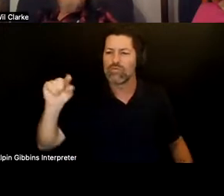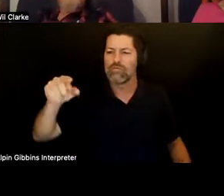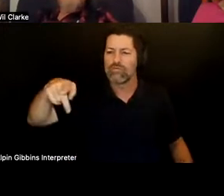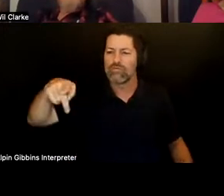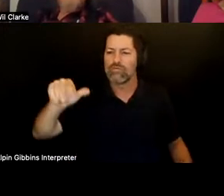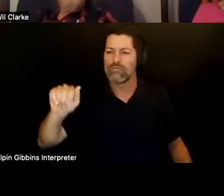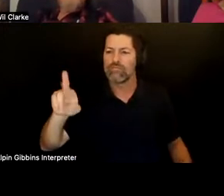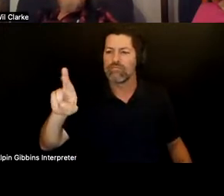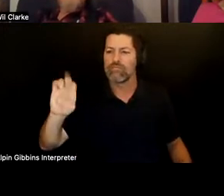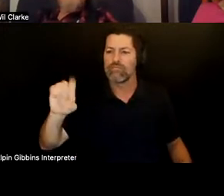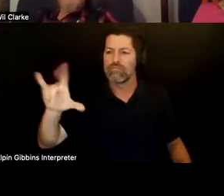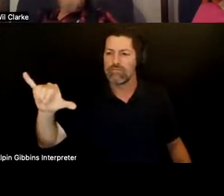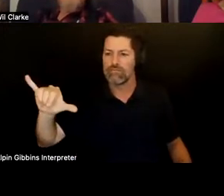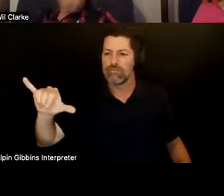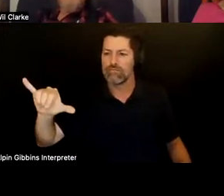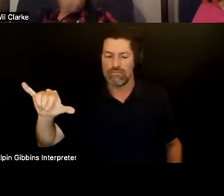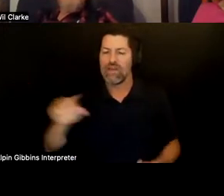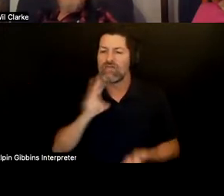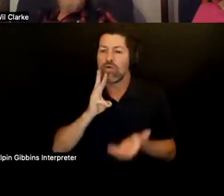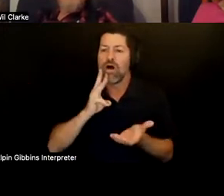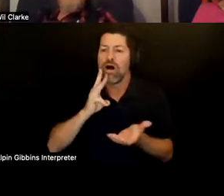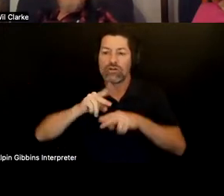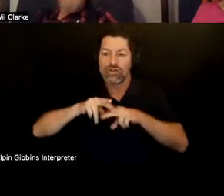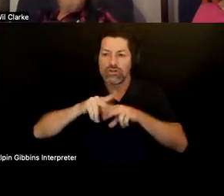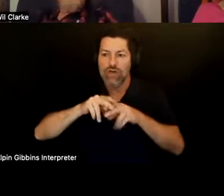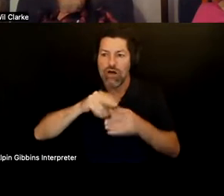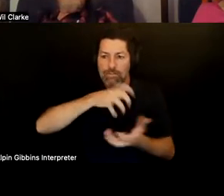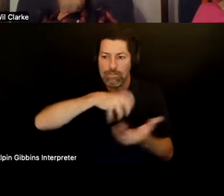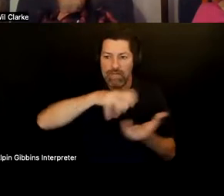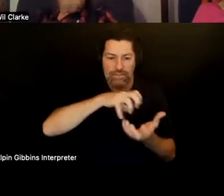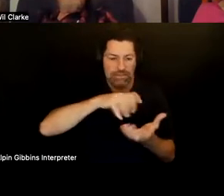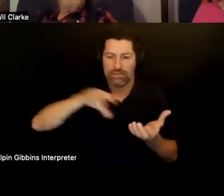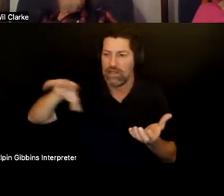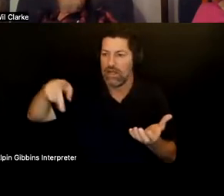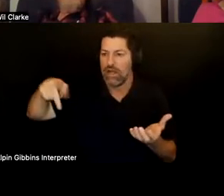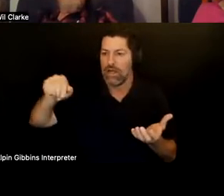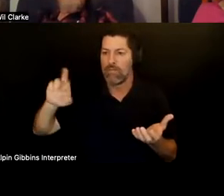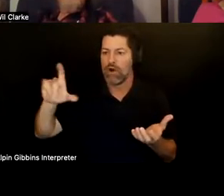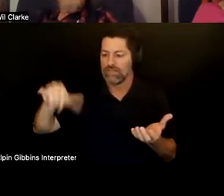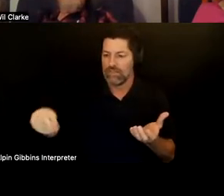1 point is dipped into salt water. 19:20:07 The salt water is meant to represent